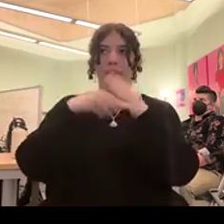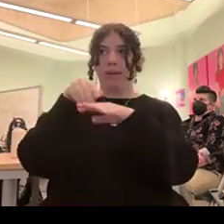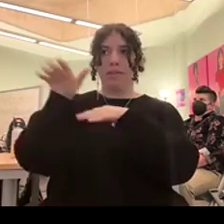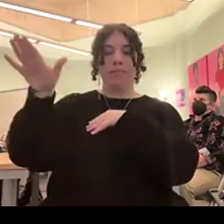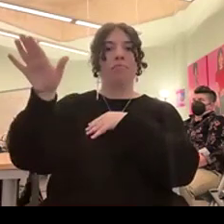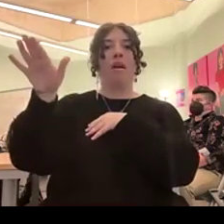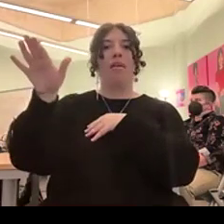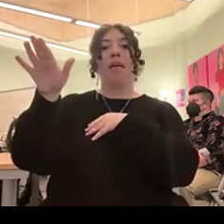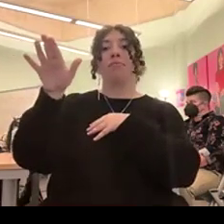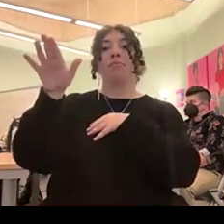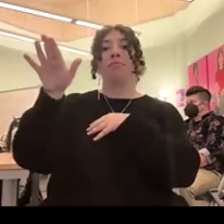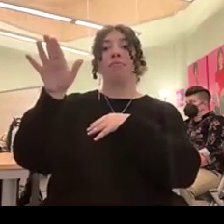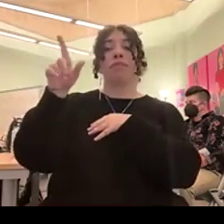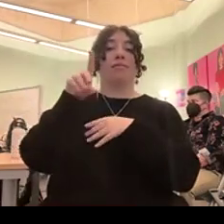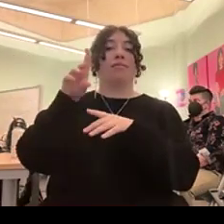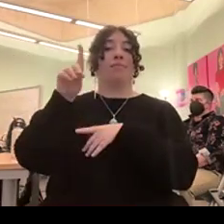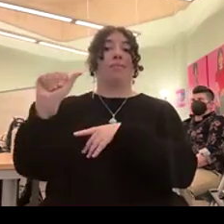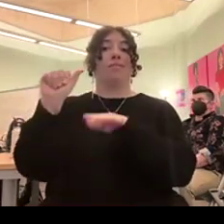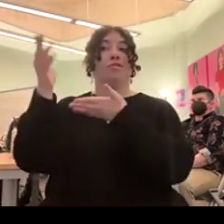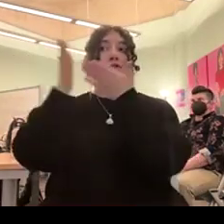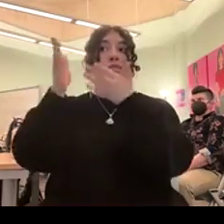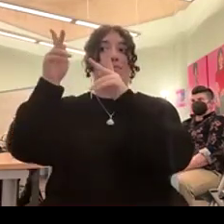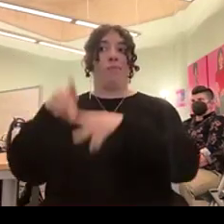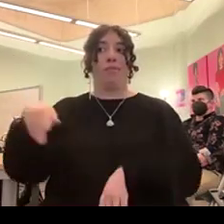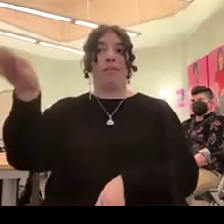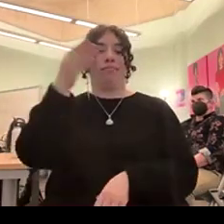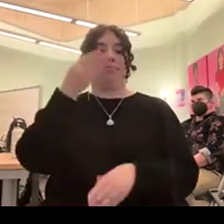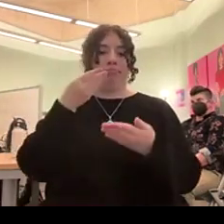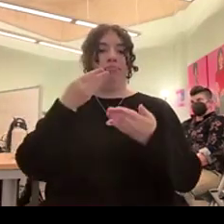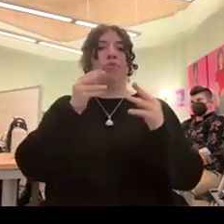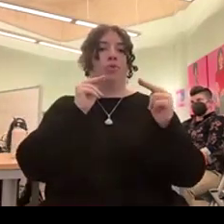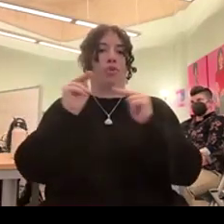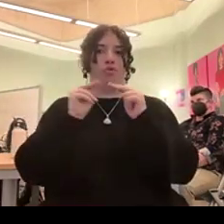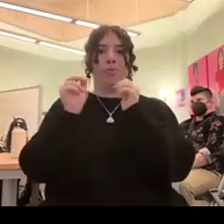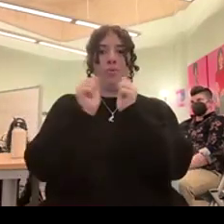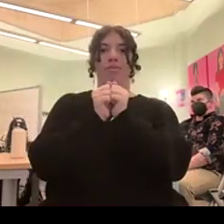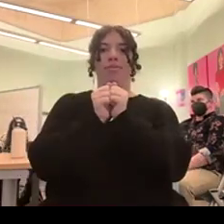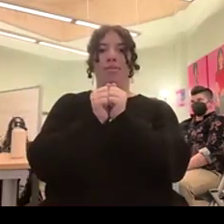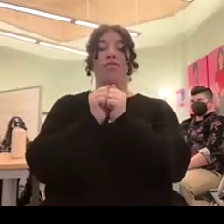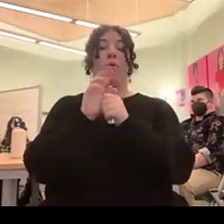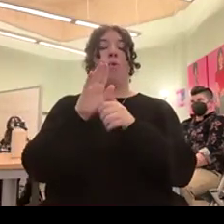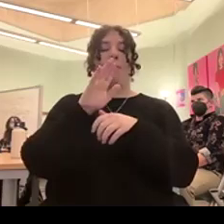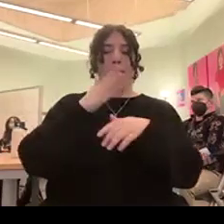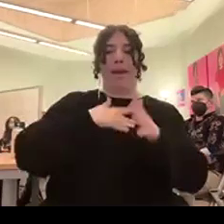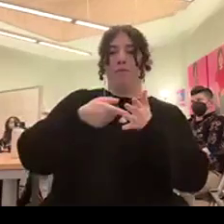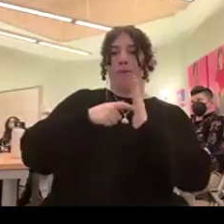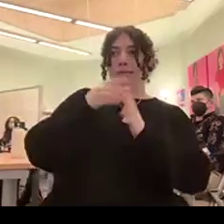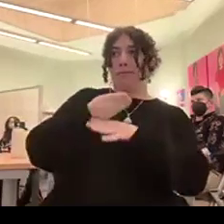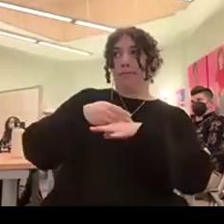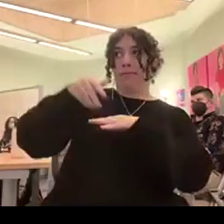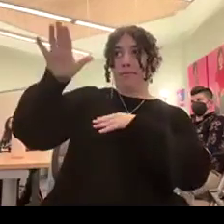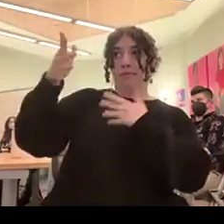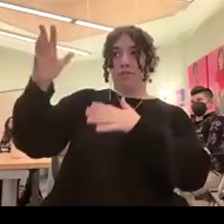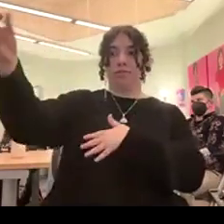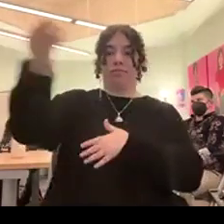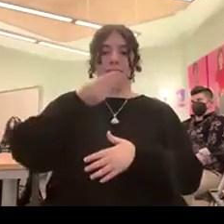documentation that they requested. Basically, it was up to the disability services person to use my